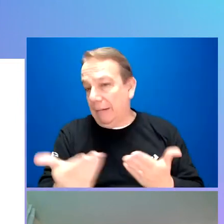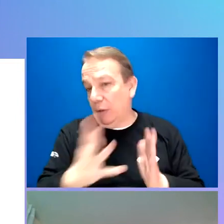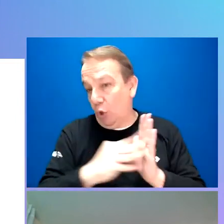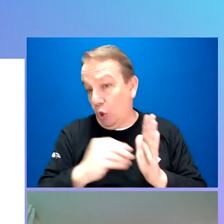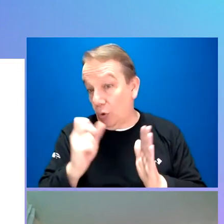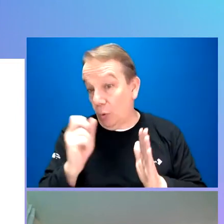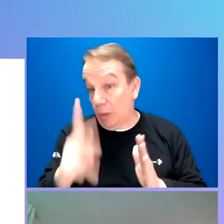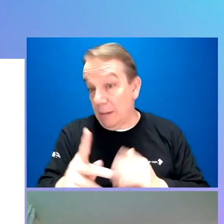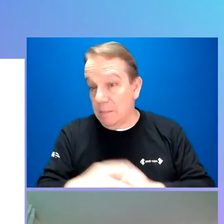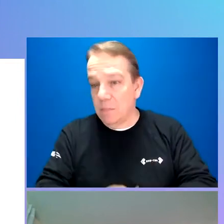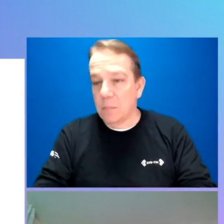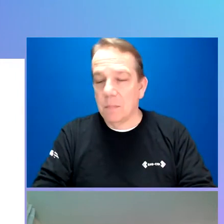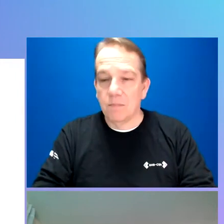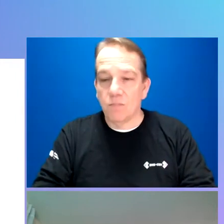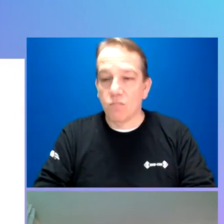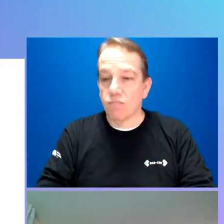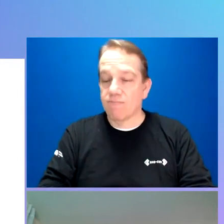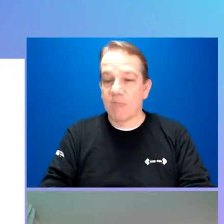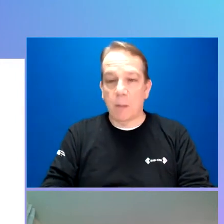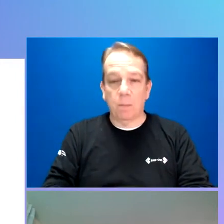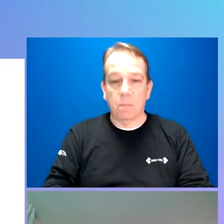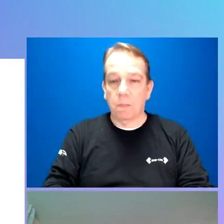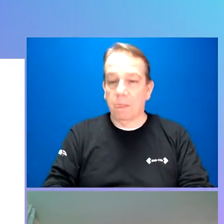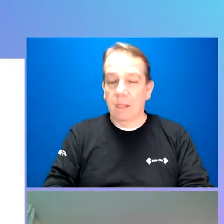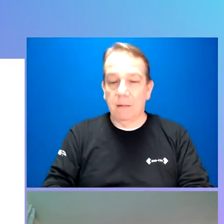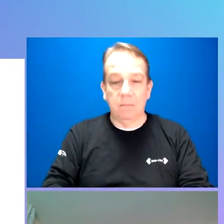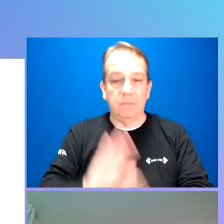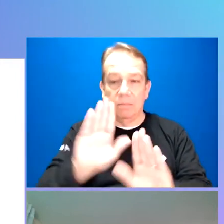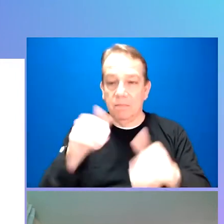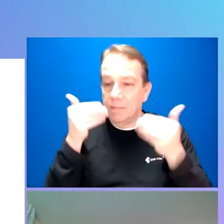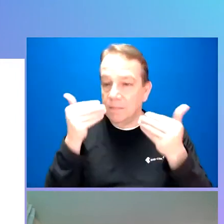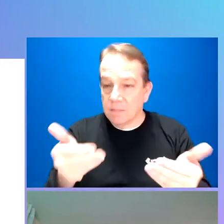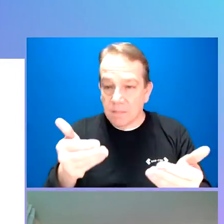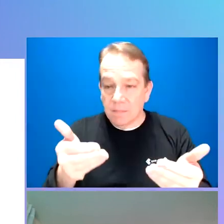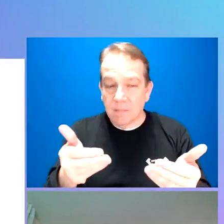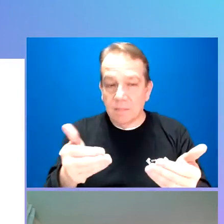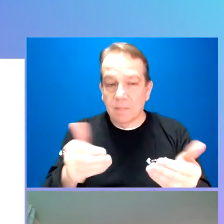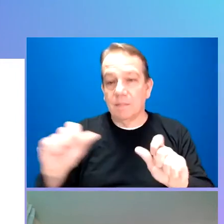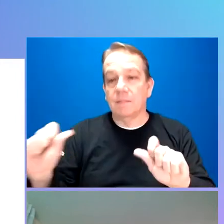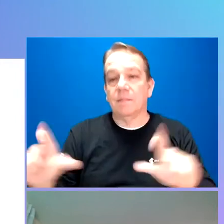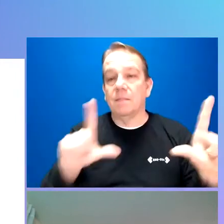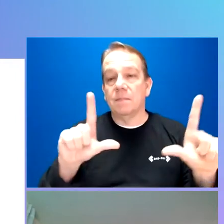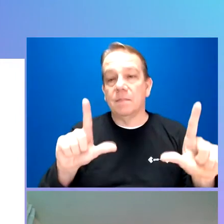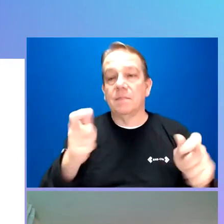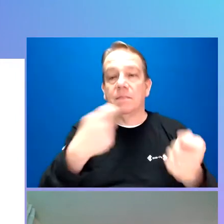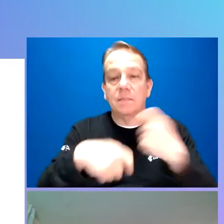So let's dive into it. I'm going